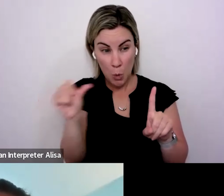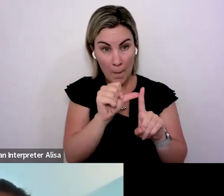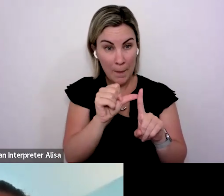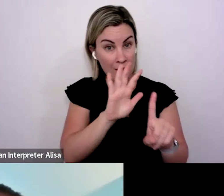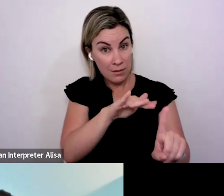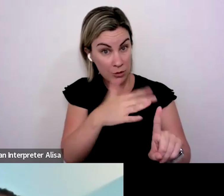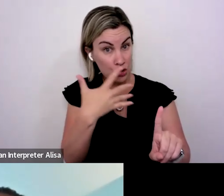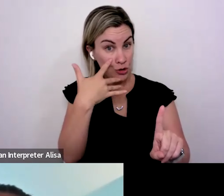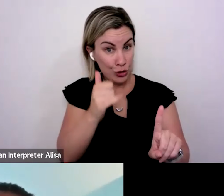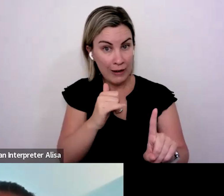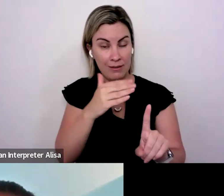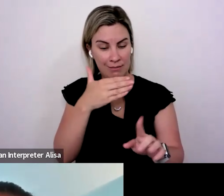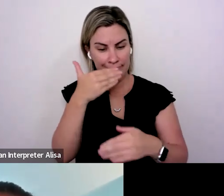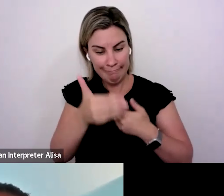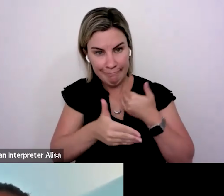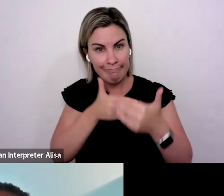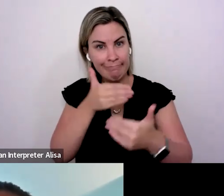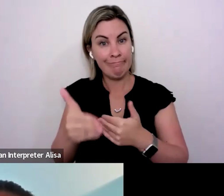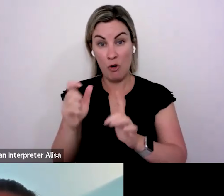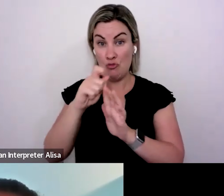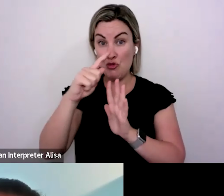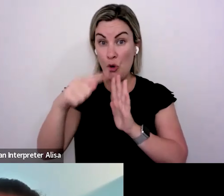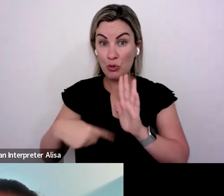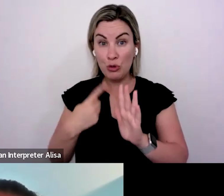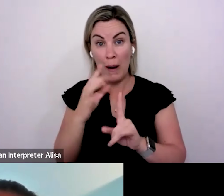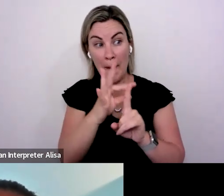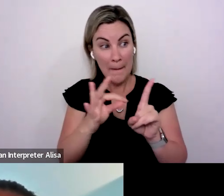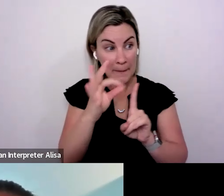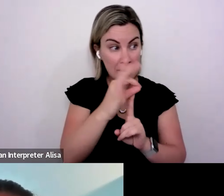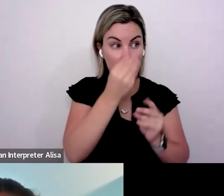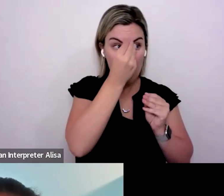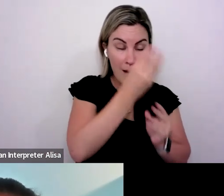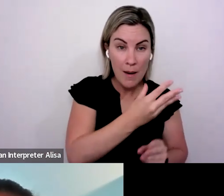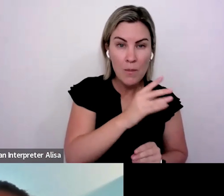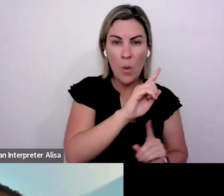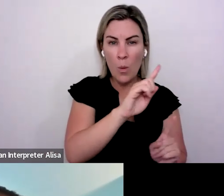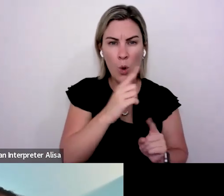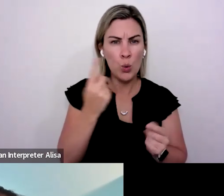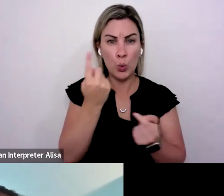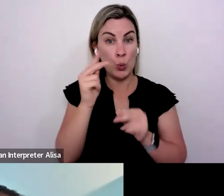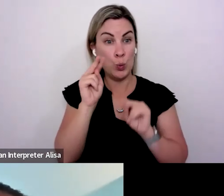happy with how the project is going, where it's gonna end up, who's gonna see that work,